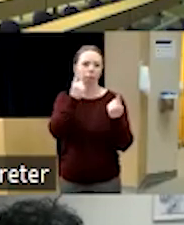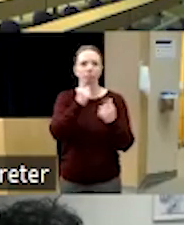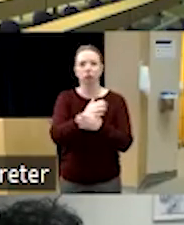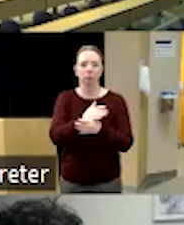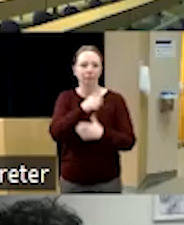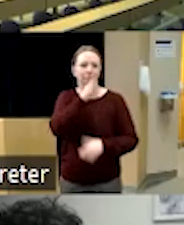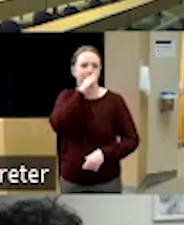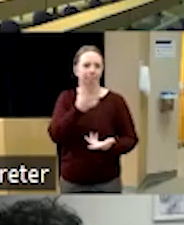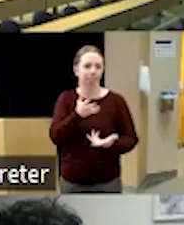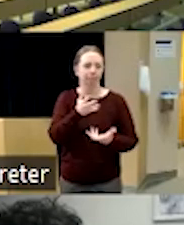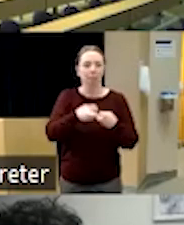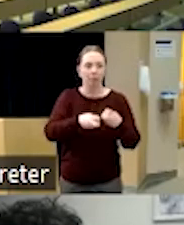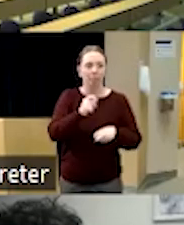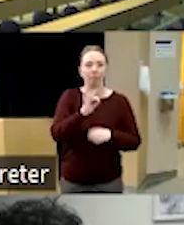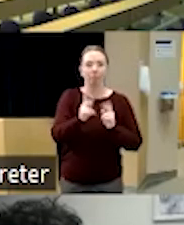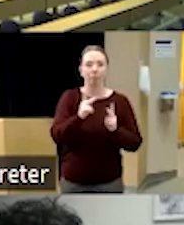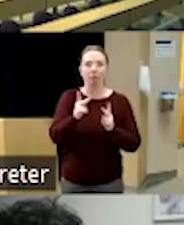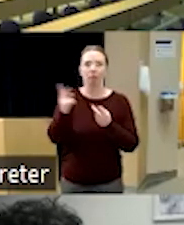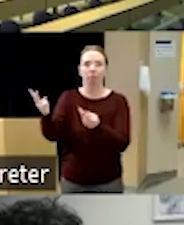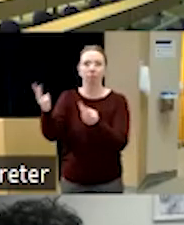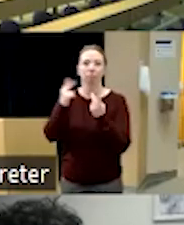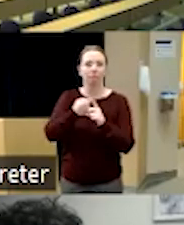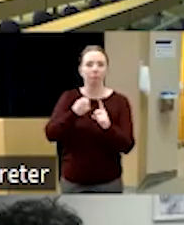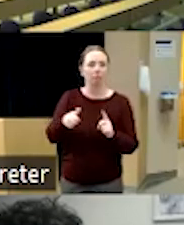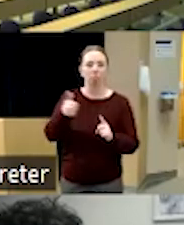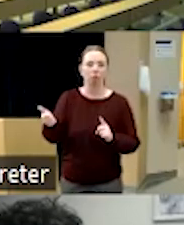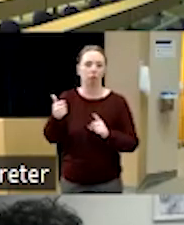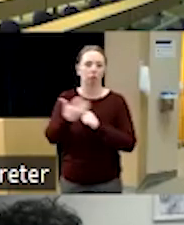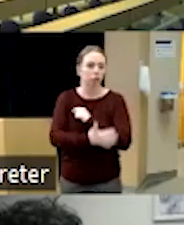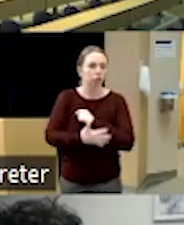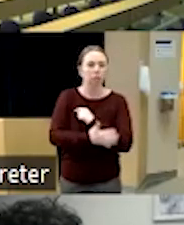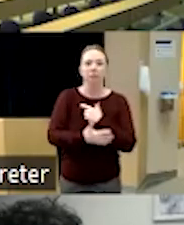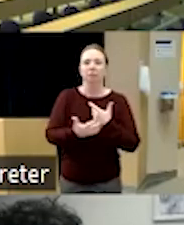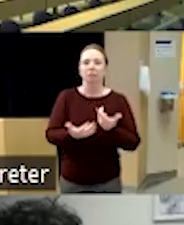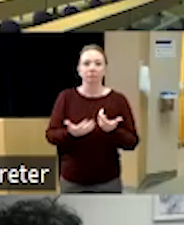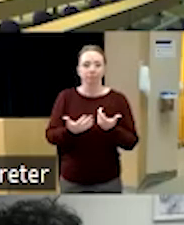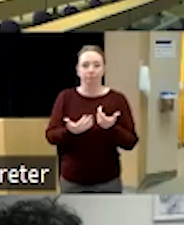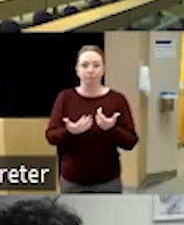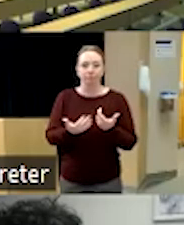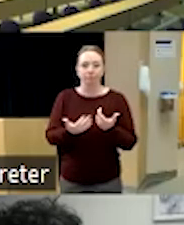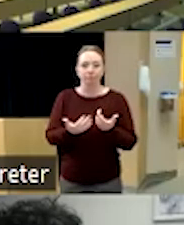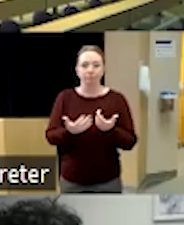we have people coming from other countries and we have to probably work on this again